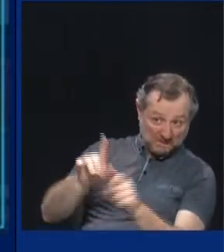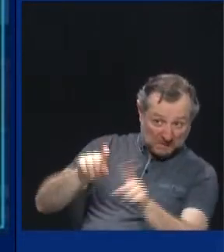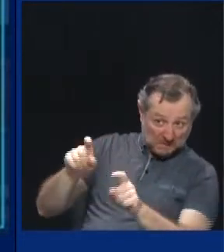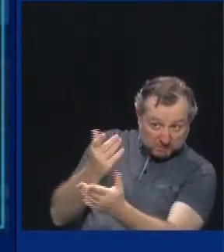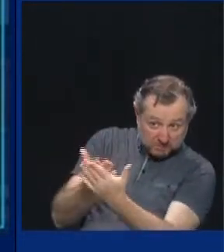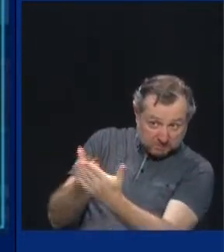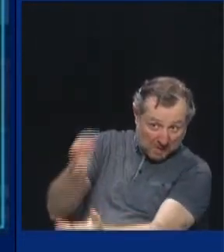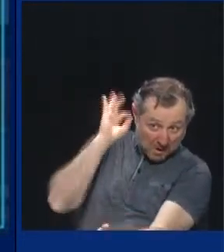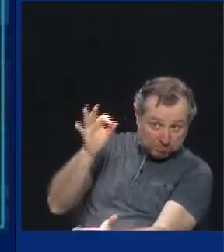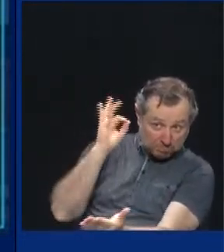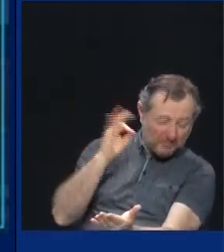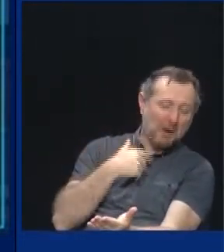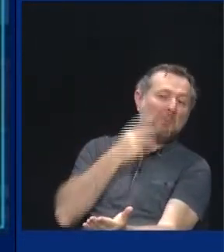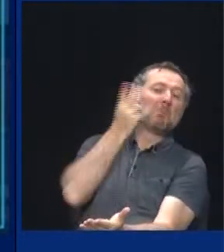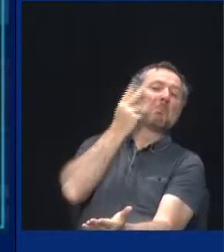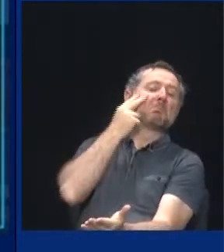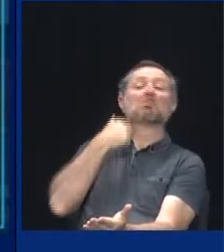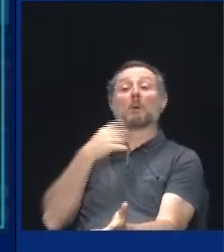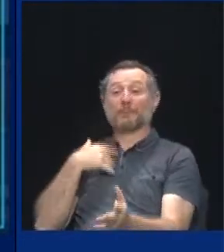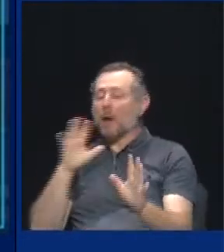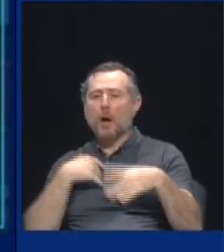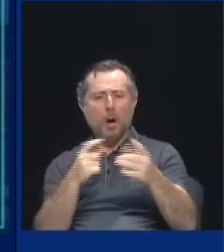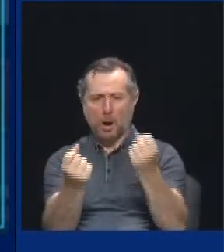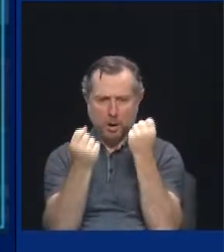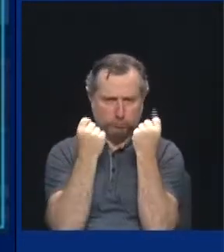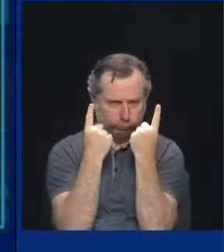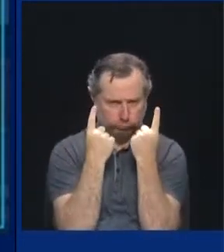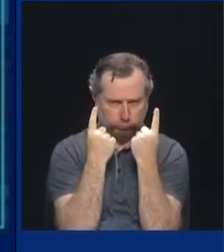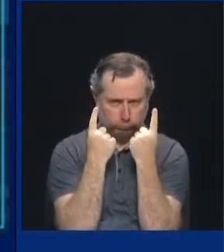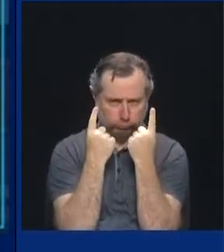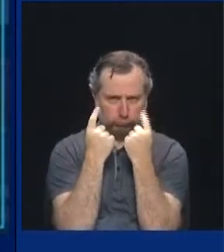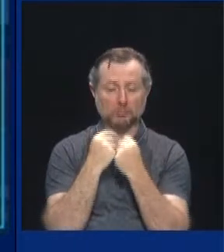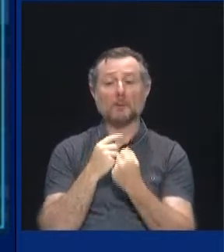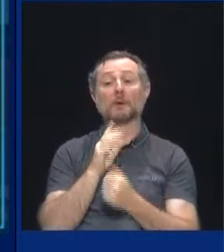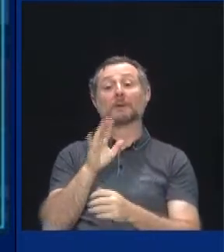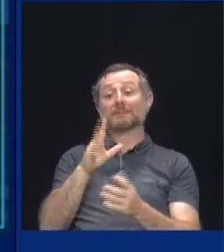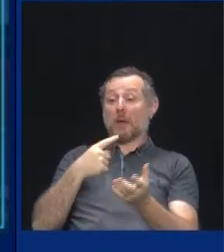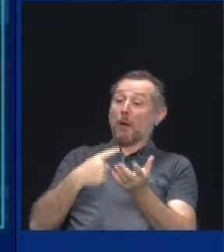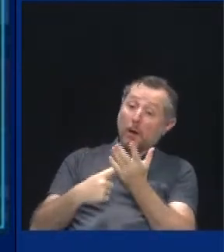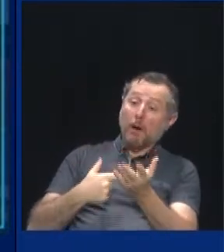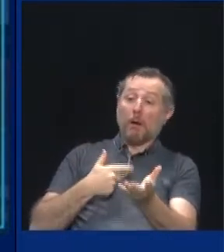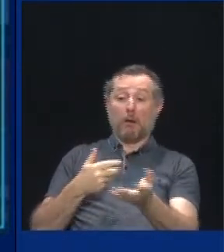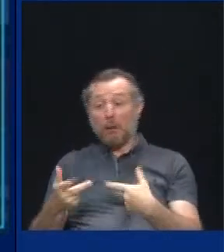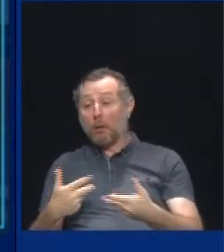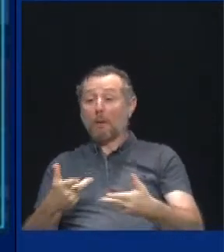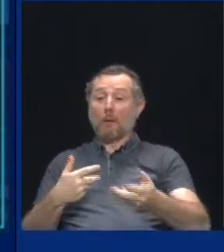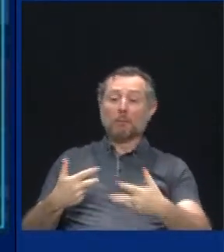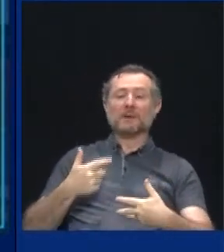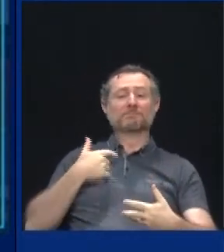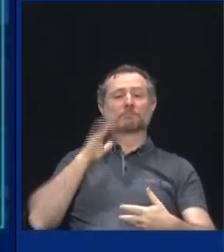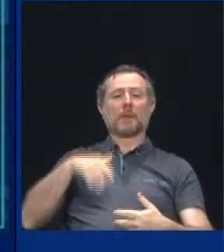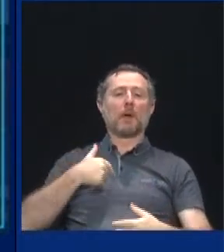OF THE VACCINE. WELL, IT WAS CREE I ATED QUICKLY. I DON'T KNOW IF THEY FULLY TESTED IT. I GET IT.